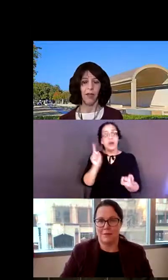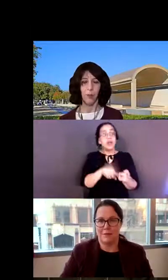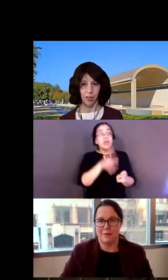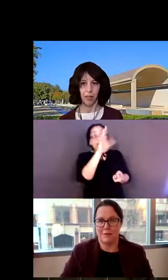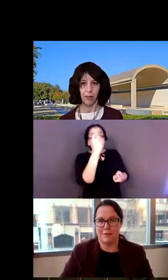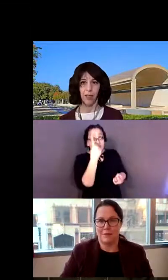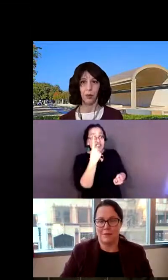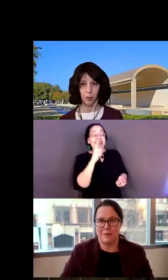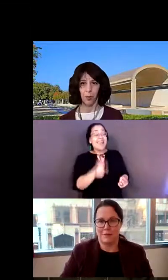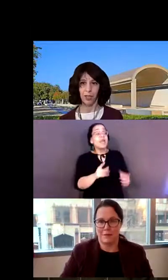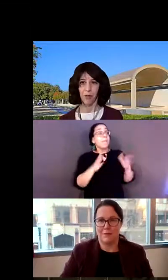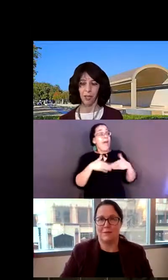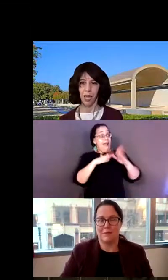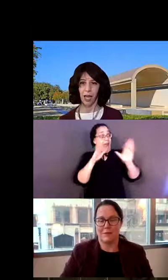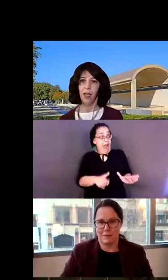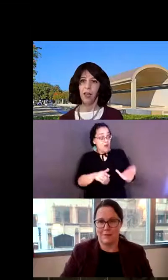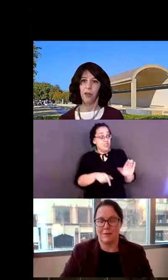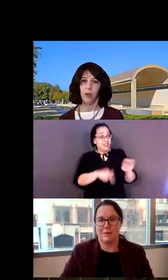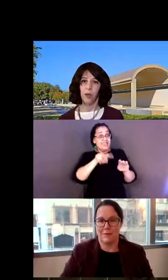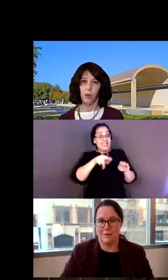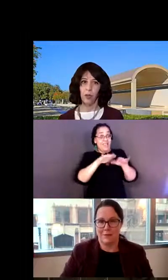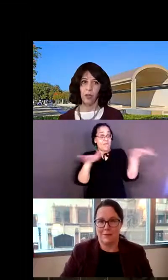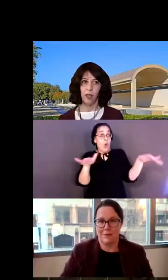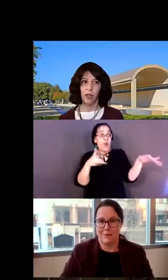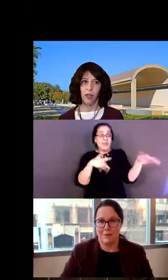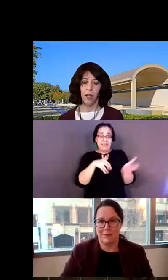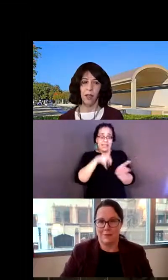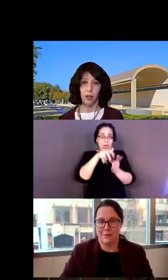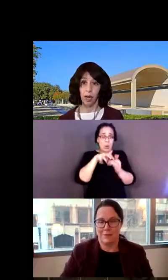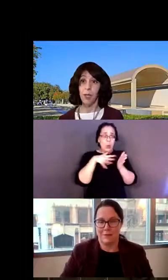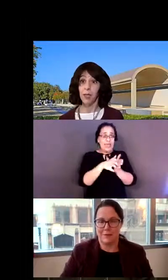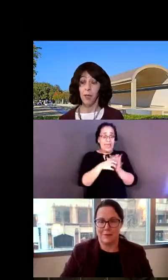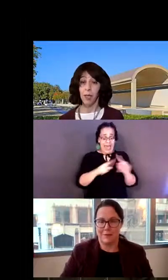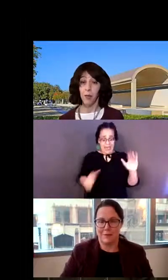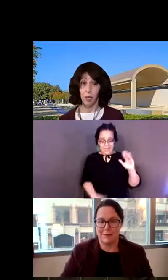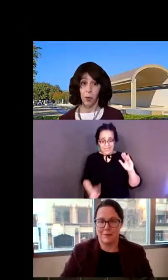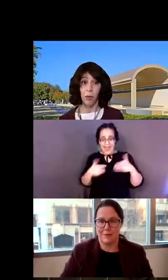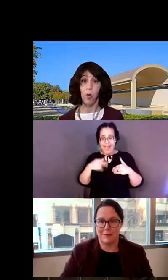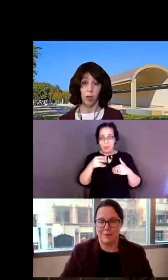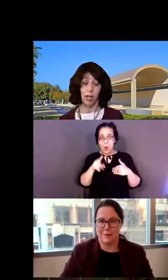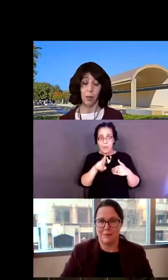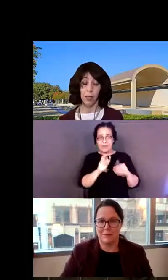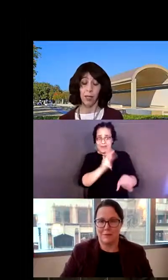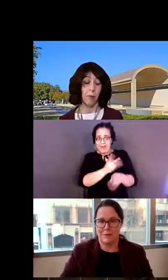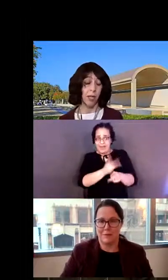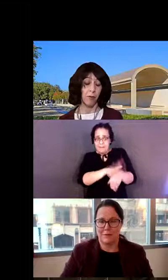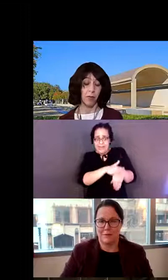basement, you should watch out for that. So your documents may, if you have more